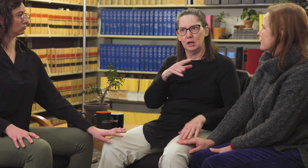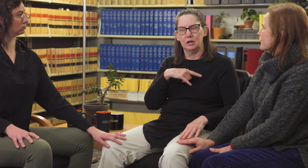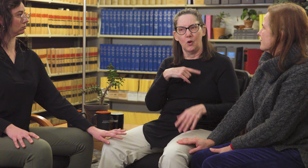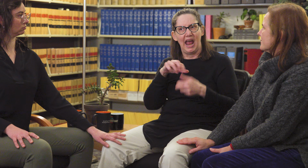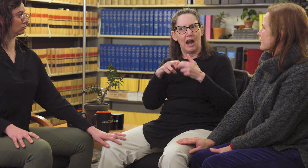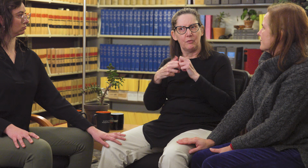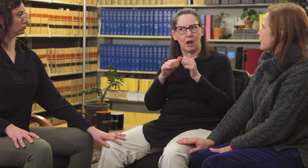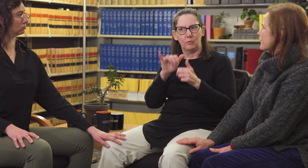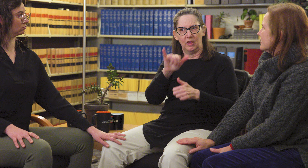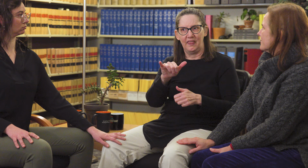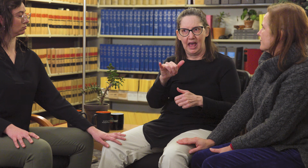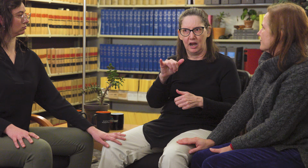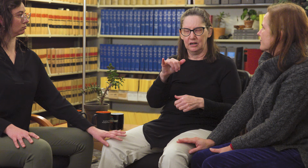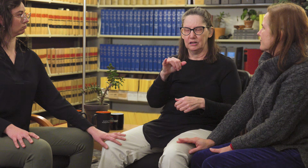So, I had a problem with that.